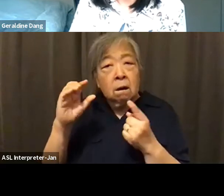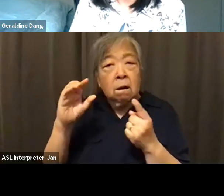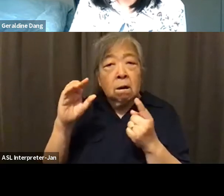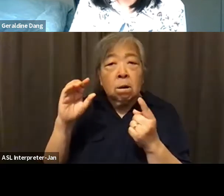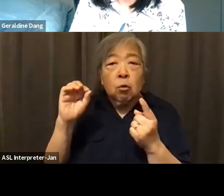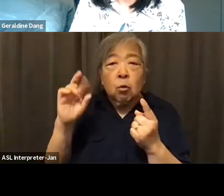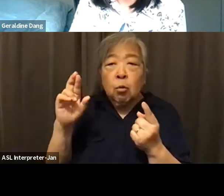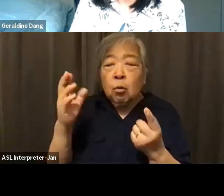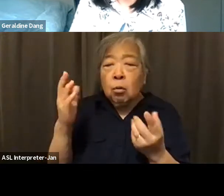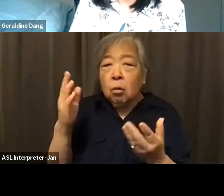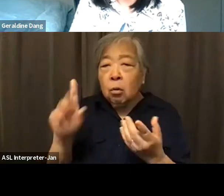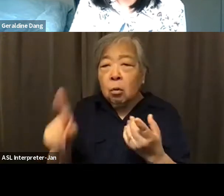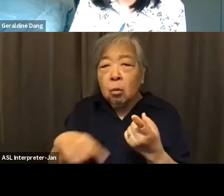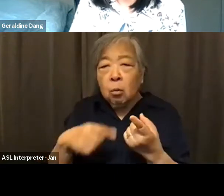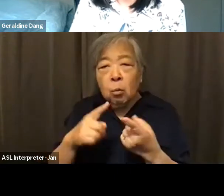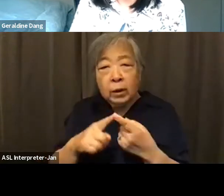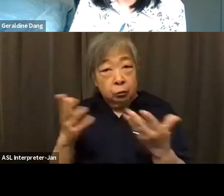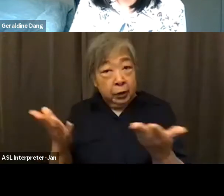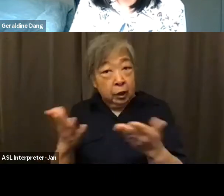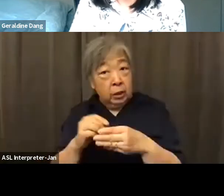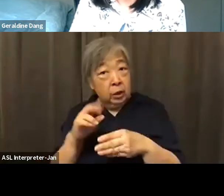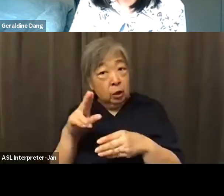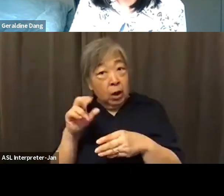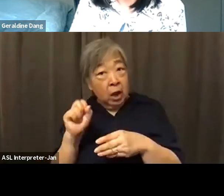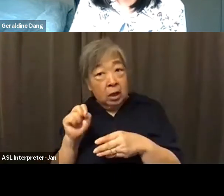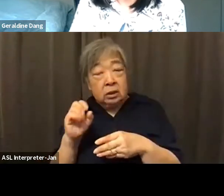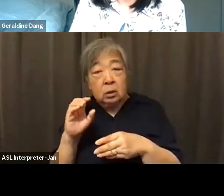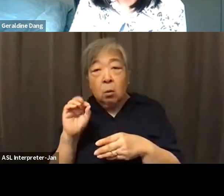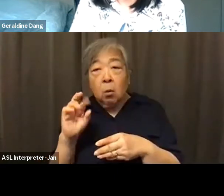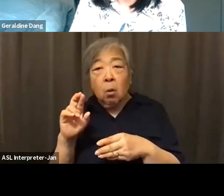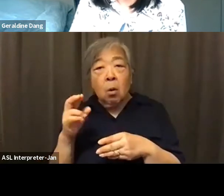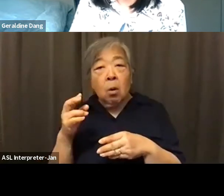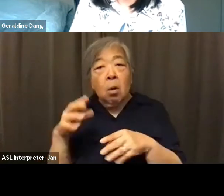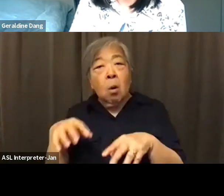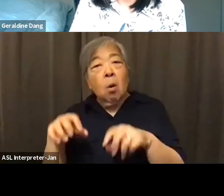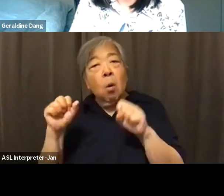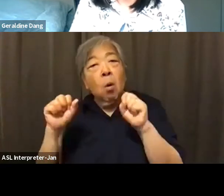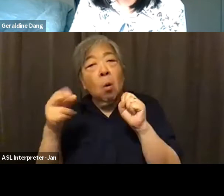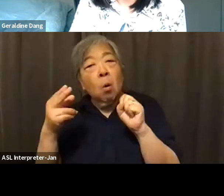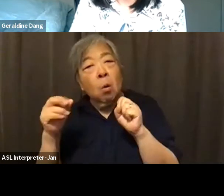you're here in the U.S. or here in your host community, and if so, in what ways and, you